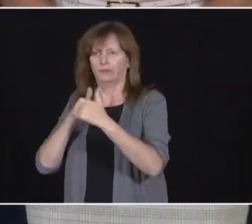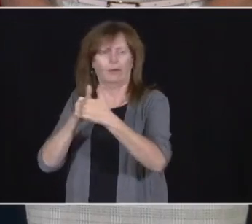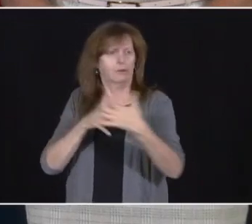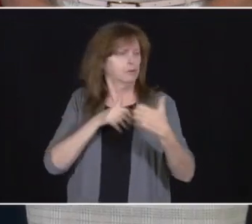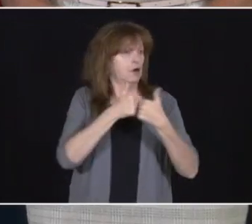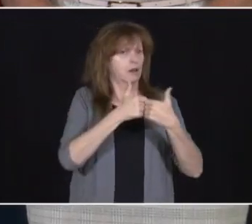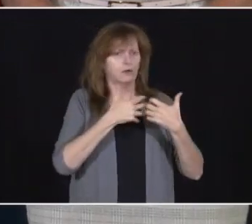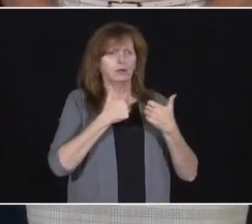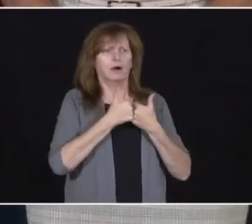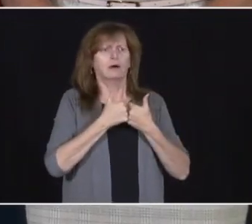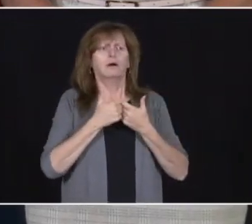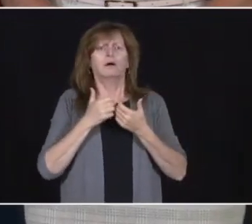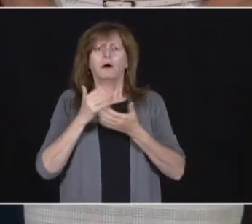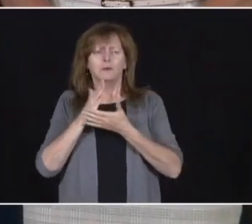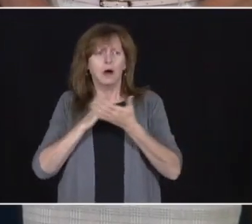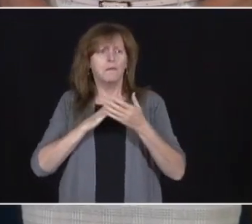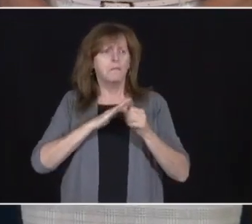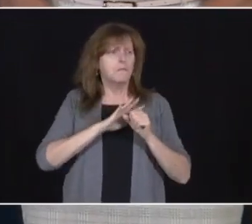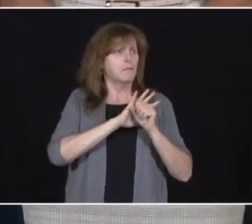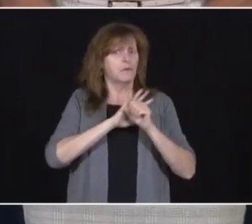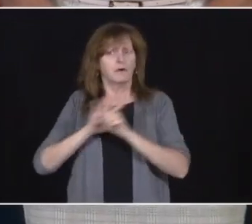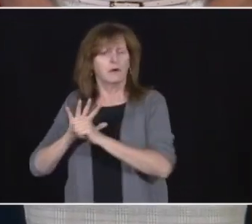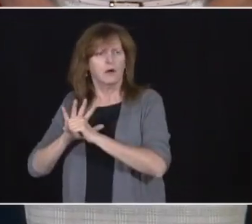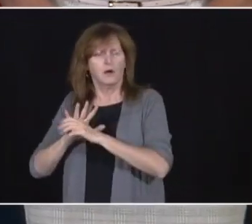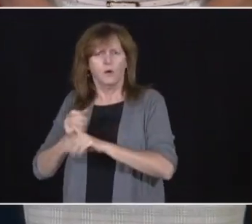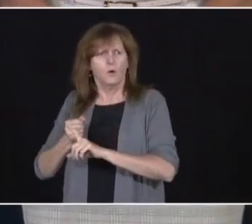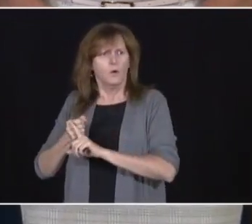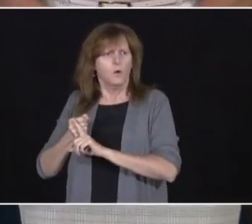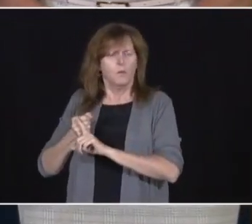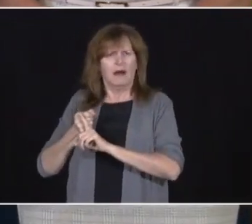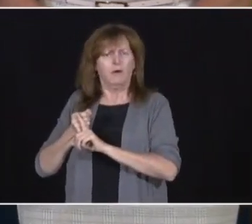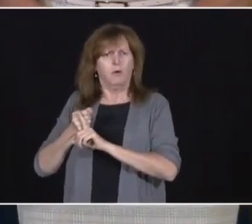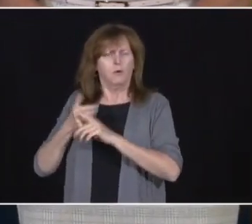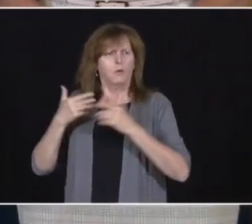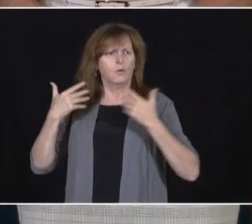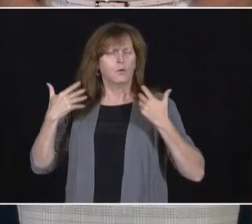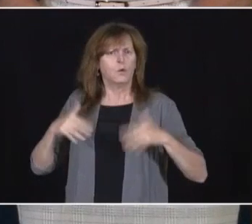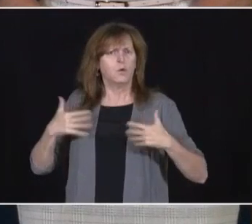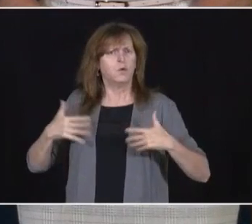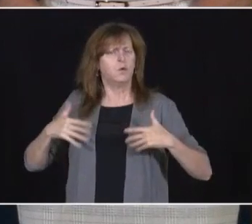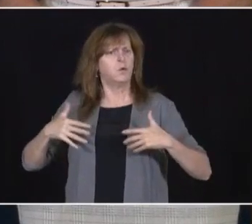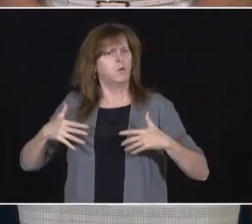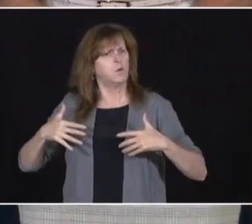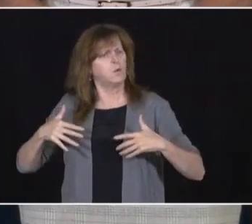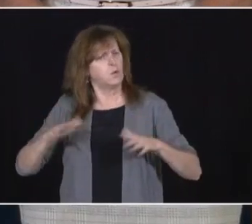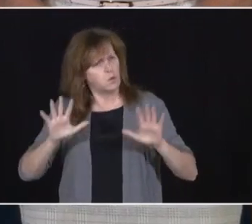We face numerous challenges. And some communities are feeling the impacts more than others.